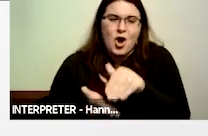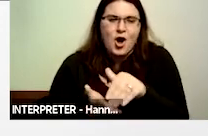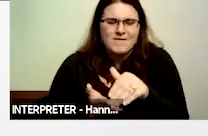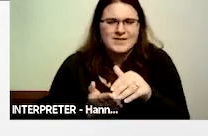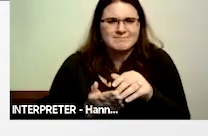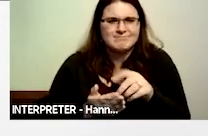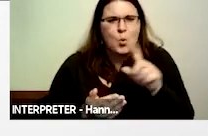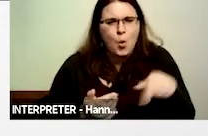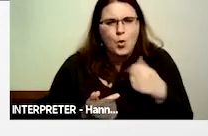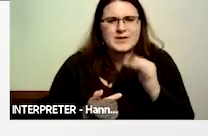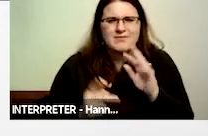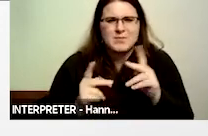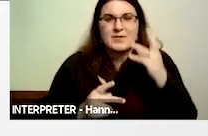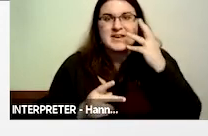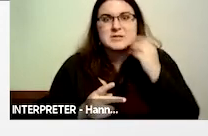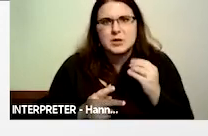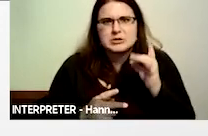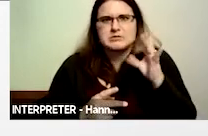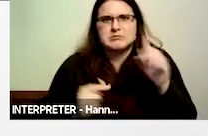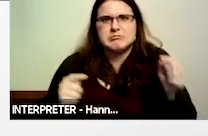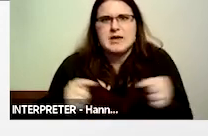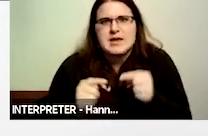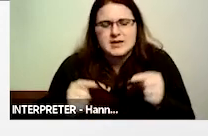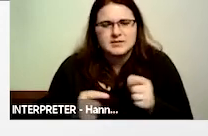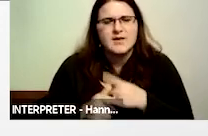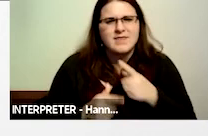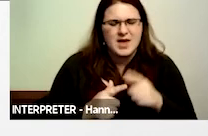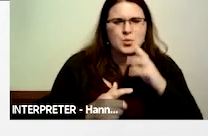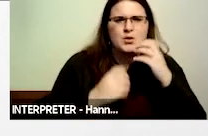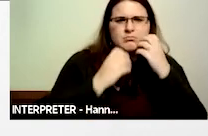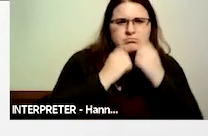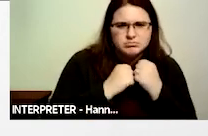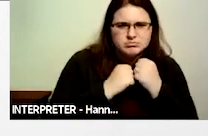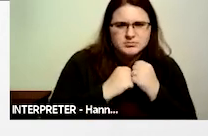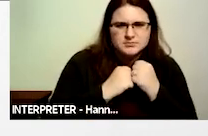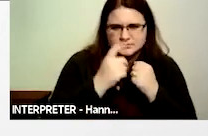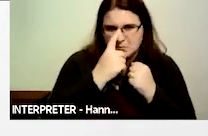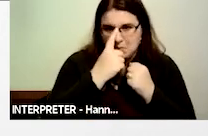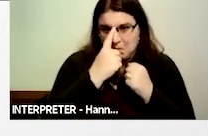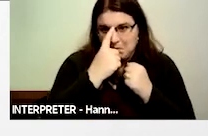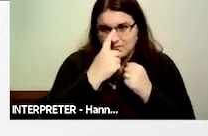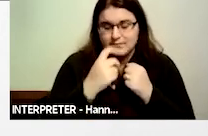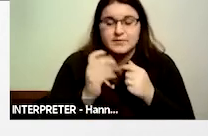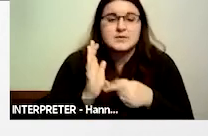Rick Mislan: And you know there have been times where, in a game, right, the pain or failure makes